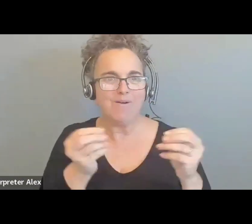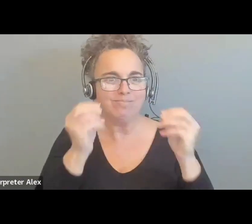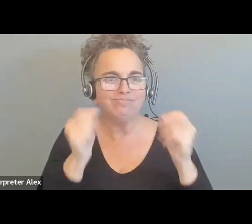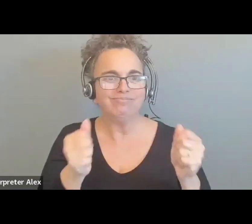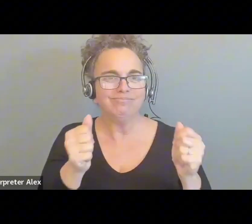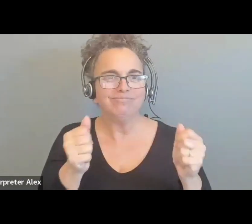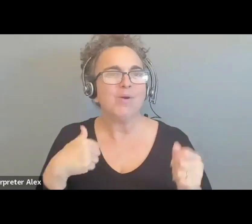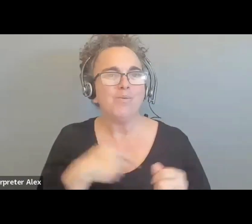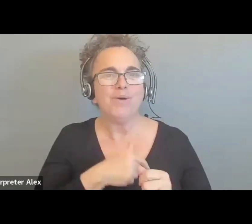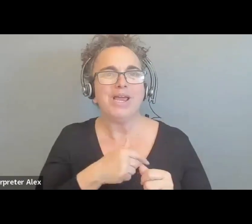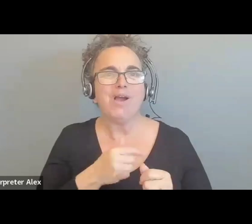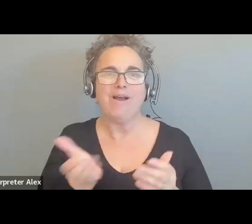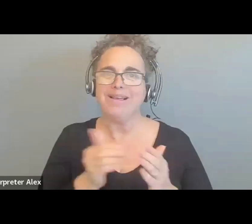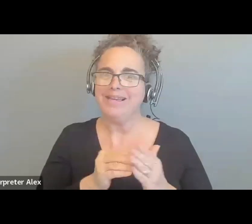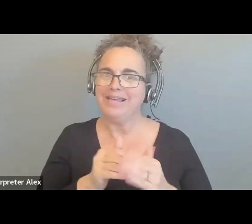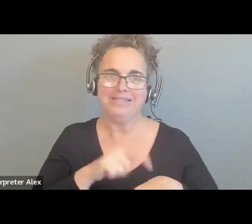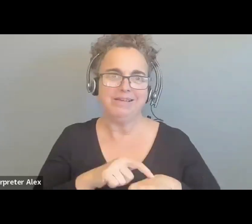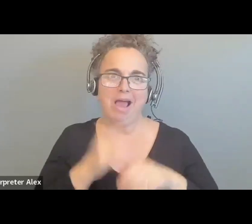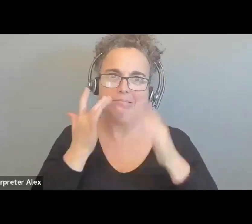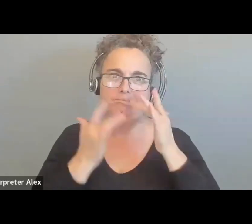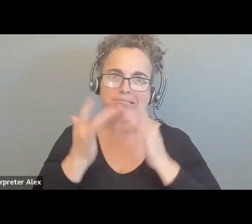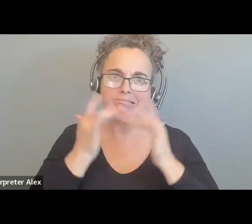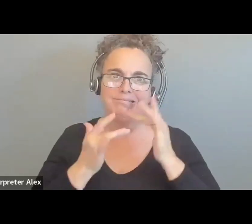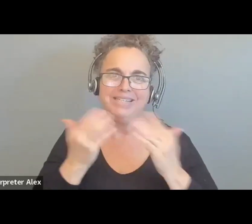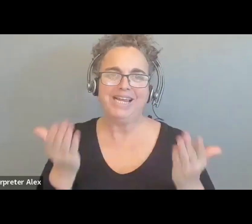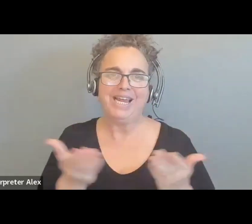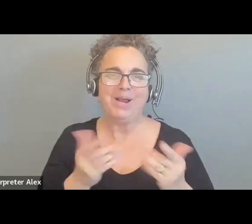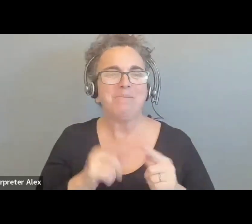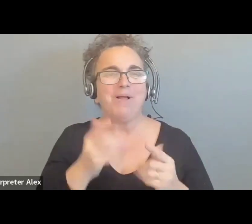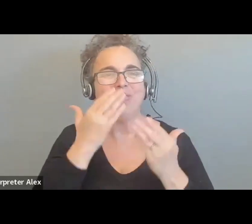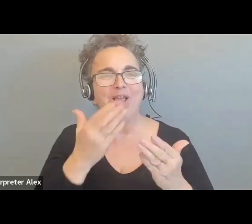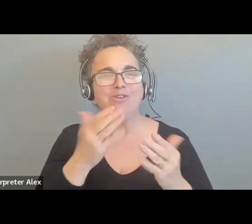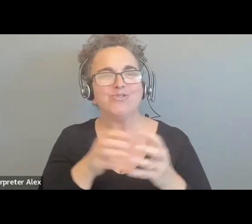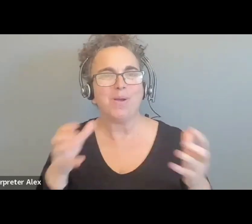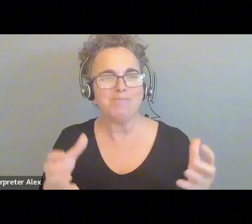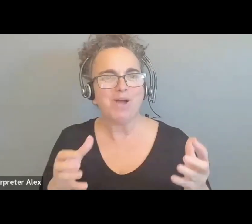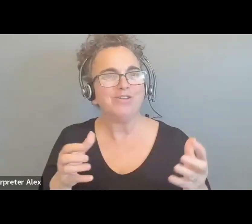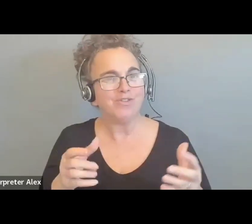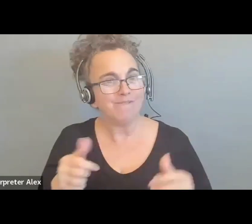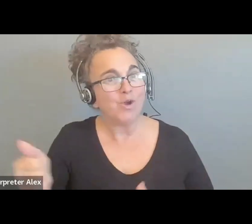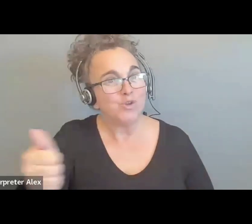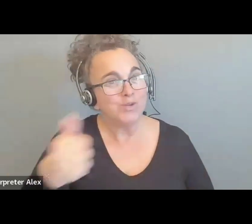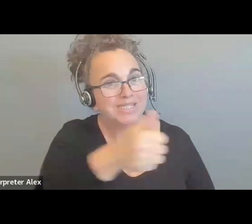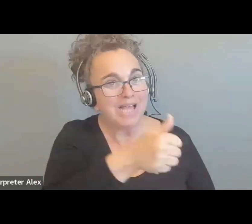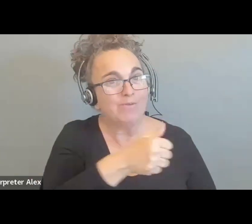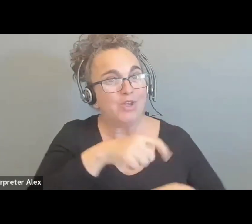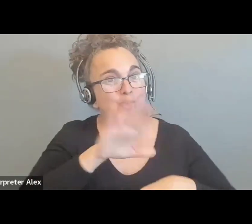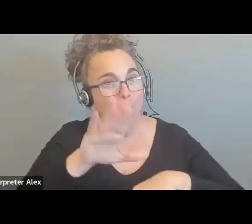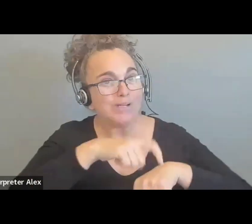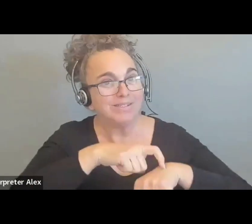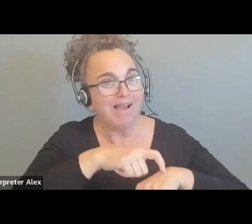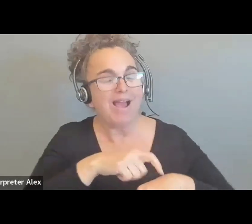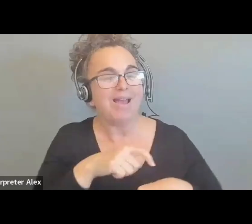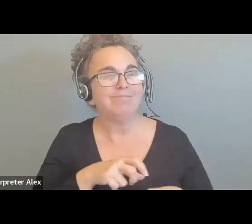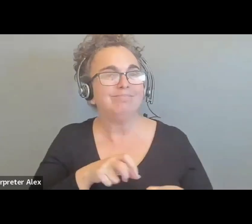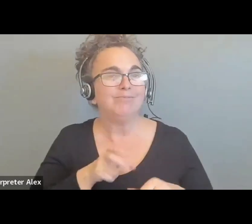We are up against time here. But I wanna thank you all for making the time to join us today, hearing about the work